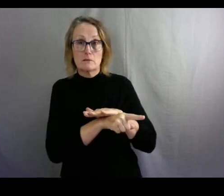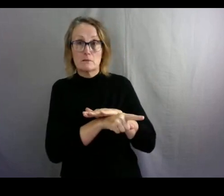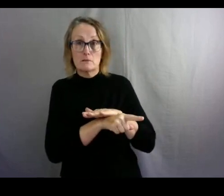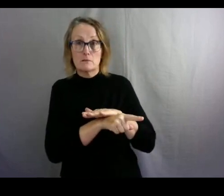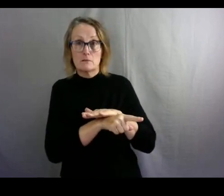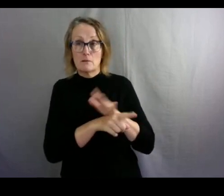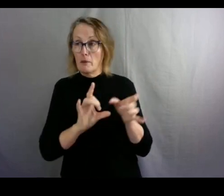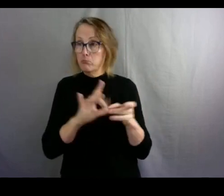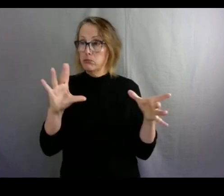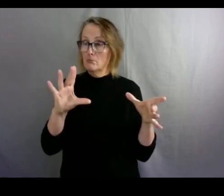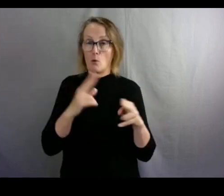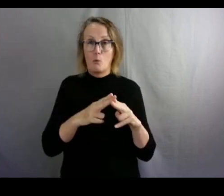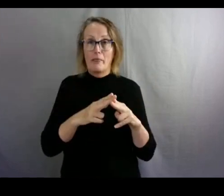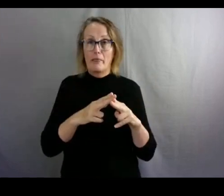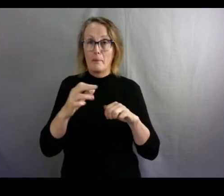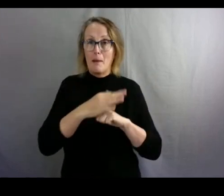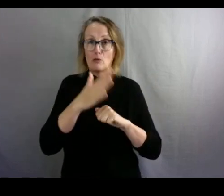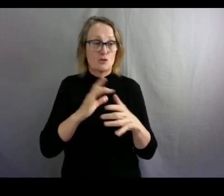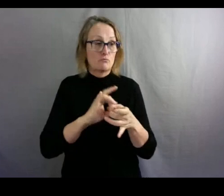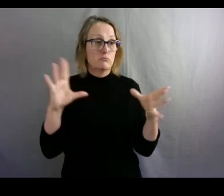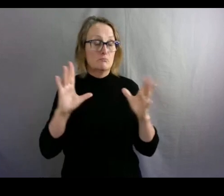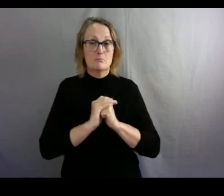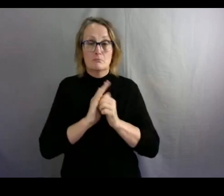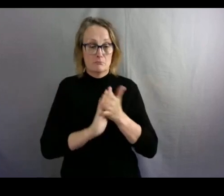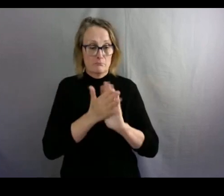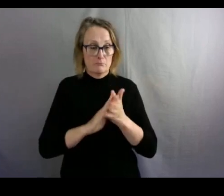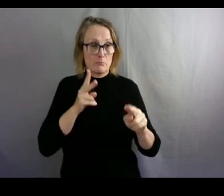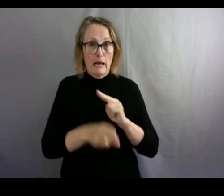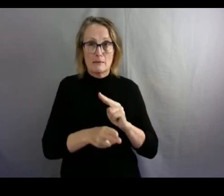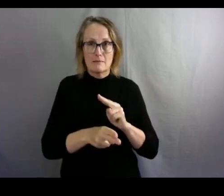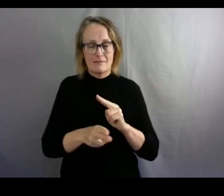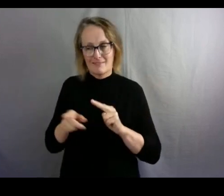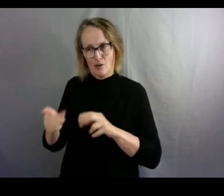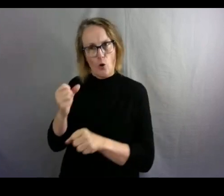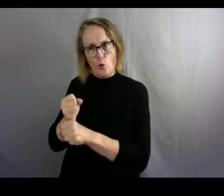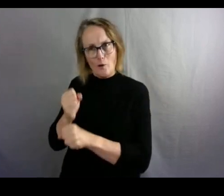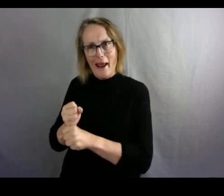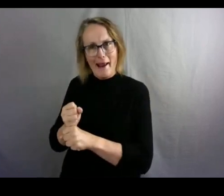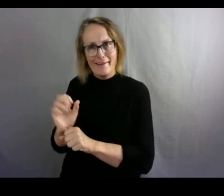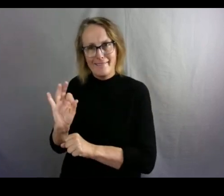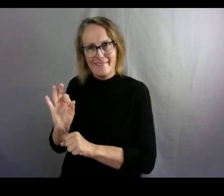But the point I'm trying to make is that Maugham comes up with this image